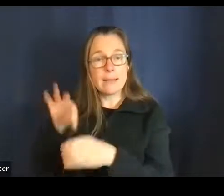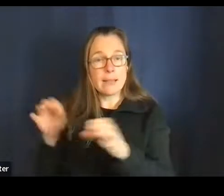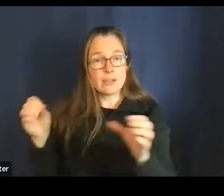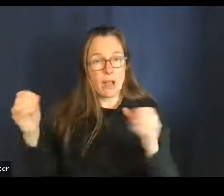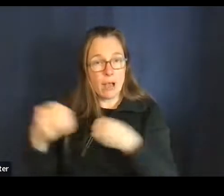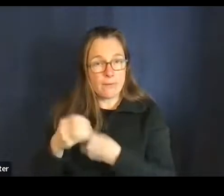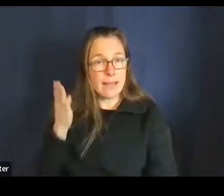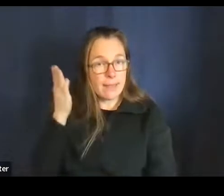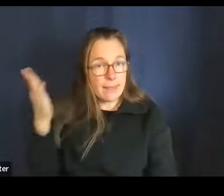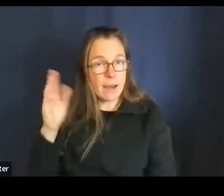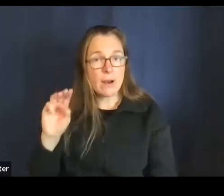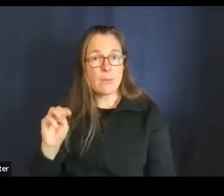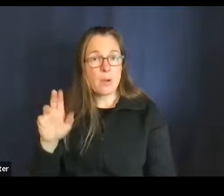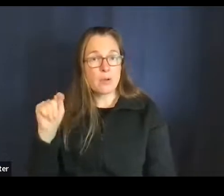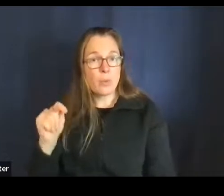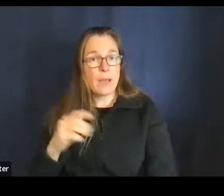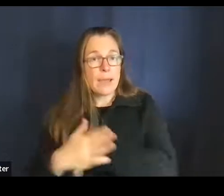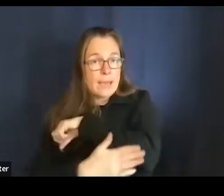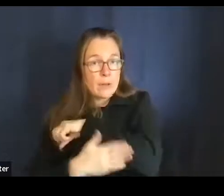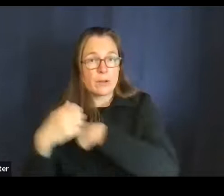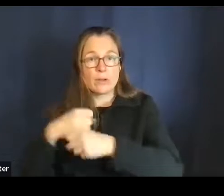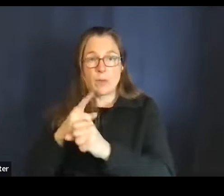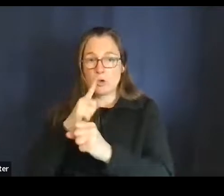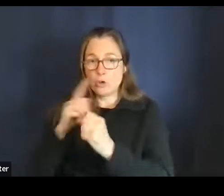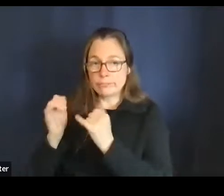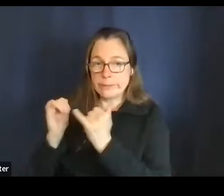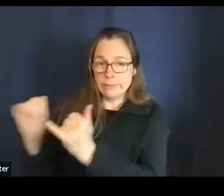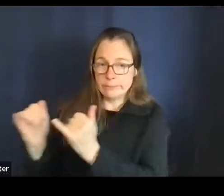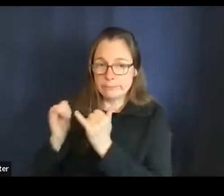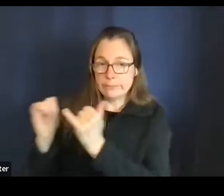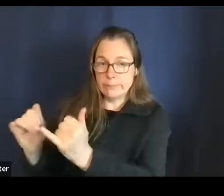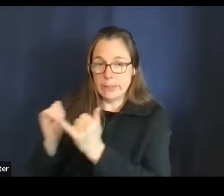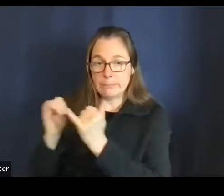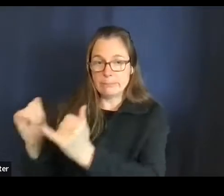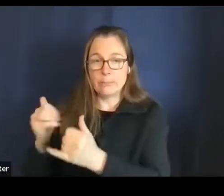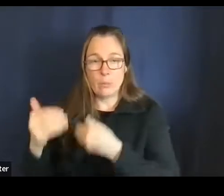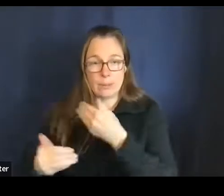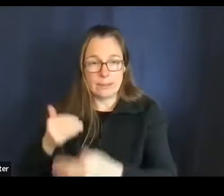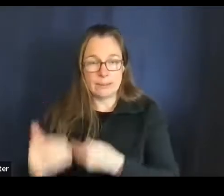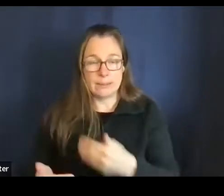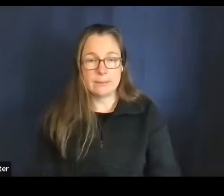we're all on the same page about how this gets implemented and administered in the course of a particular election.